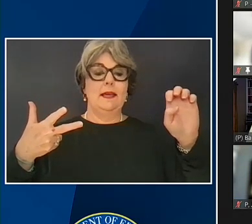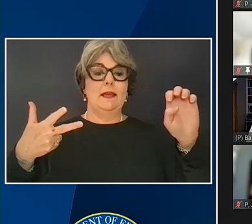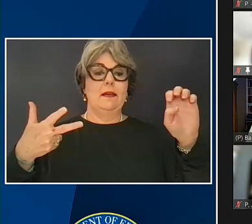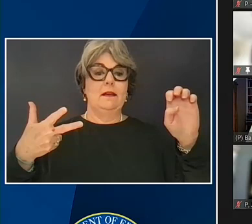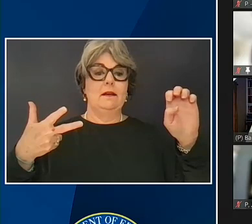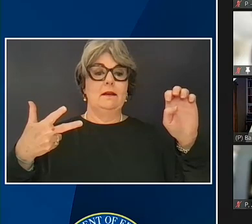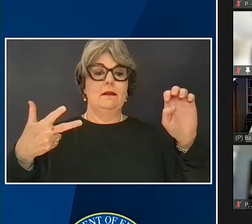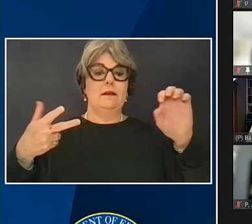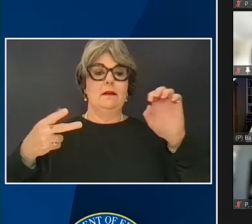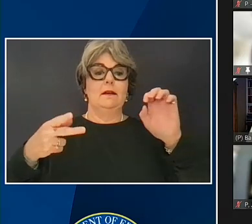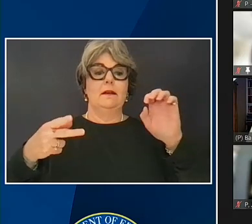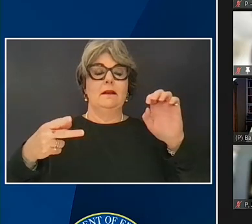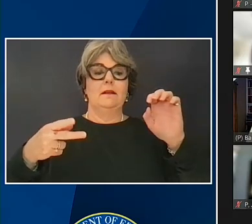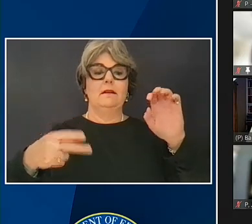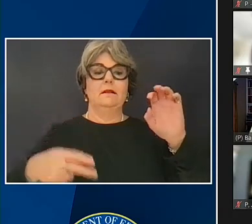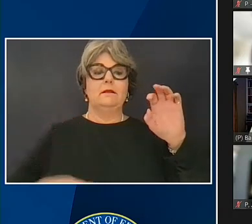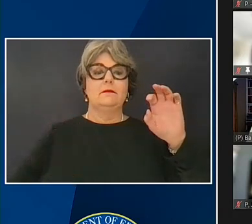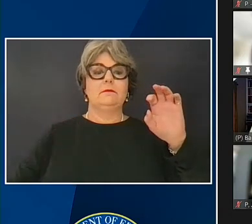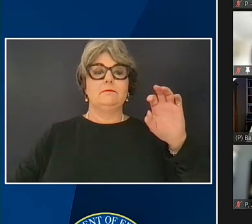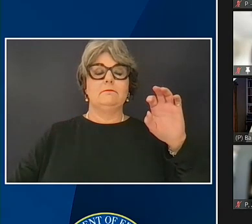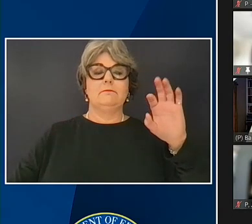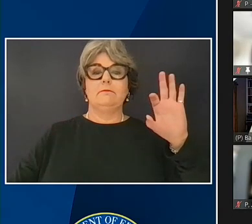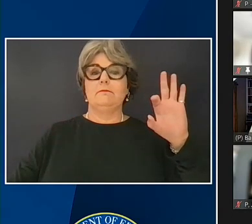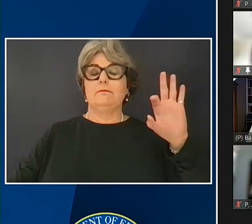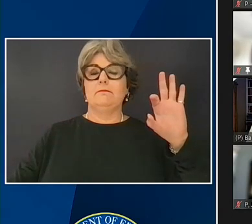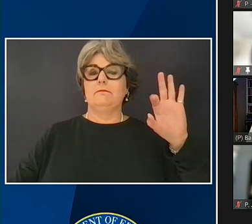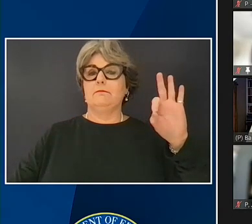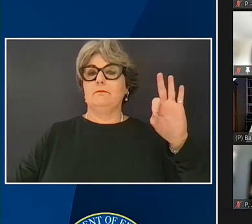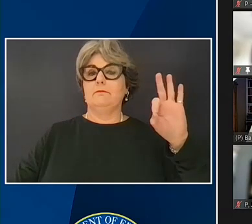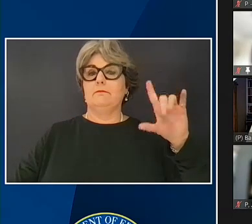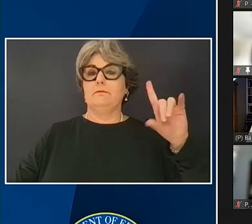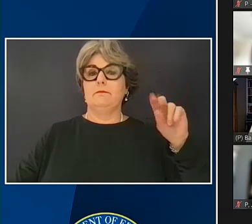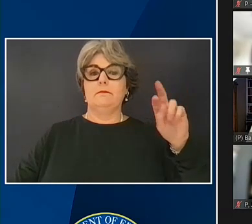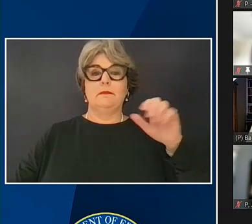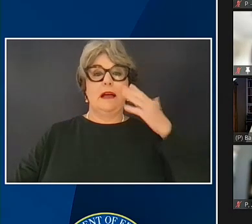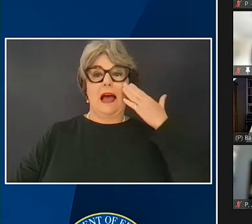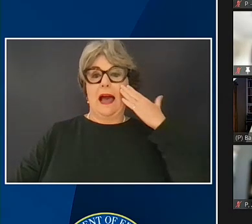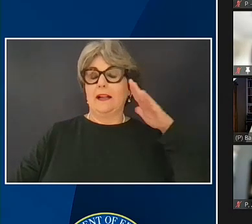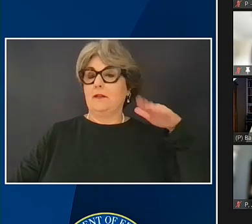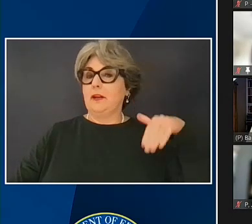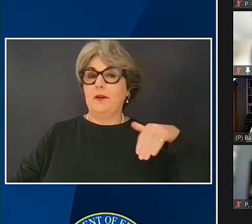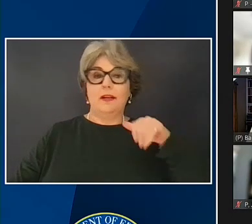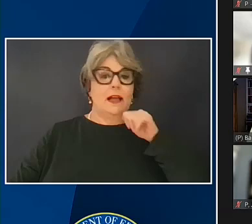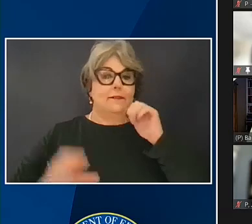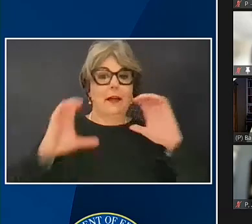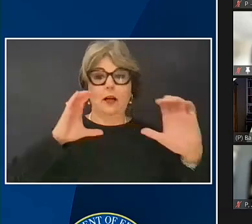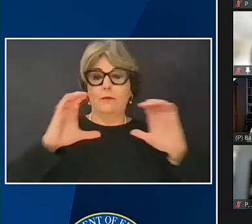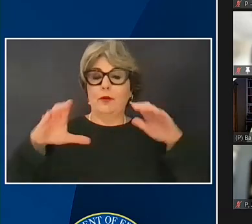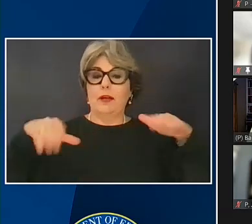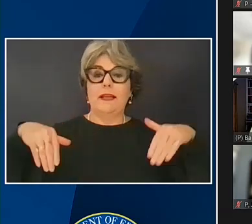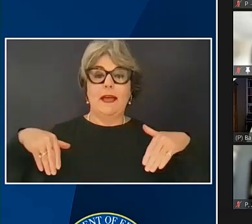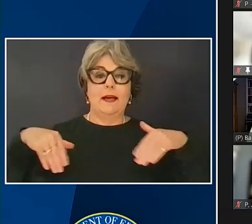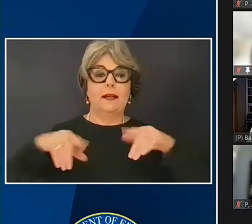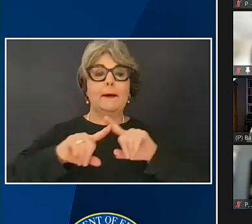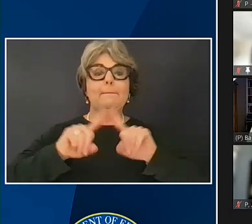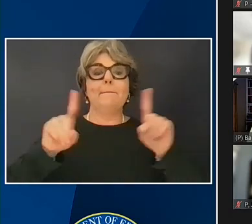Antoinette Flores, as to whether she wants to have anybody else. I don't know yet because I haven't communicated with her just yet but she'll be with me about